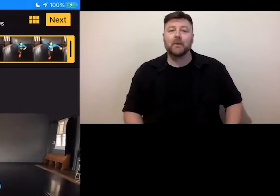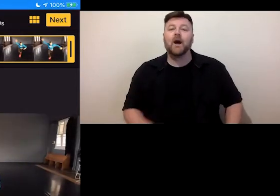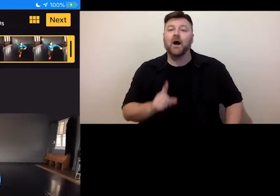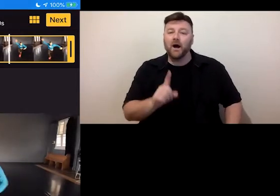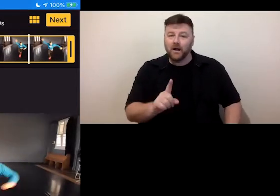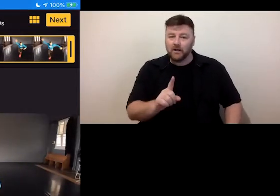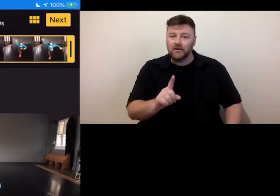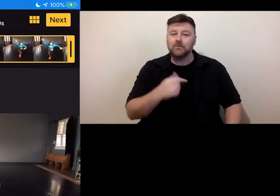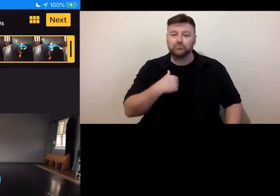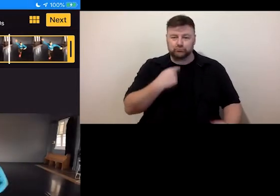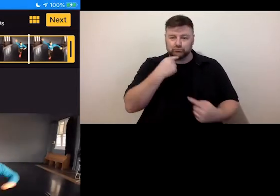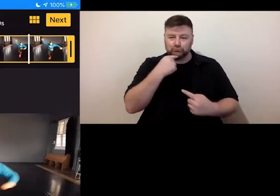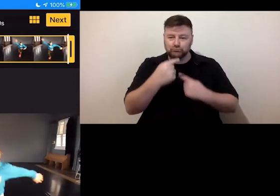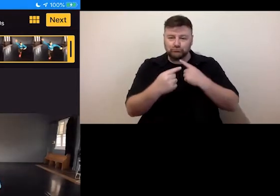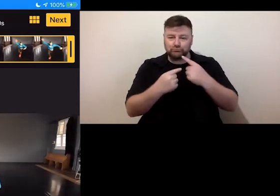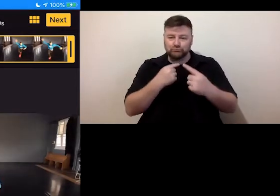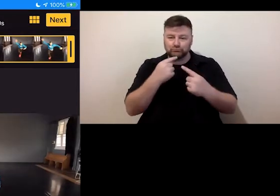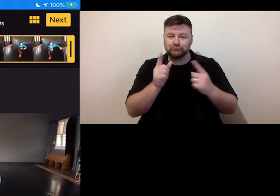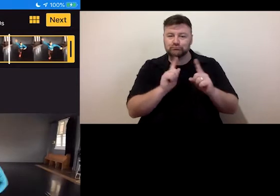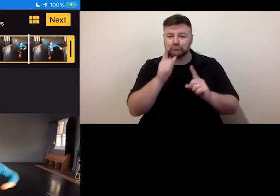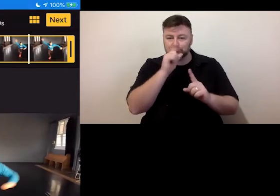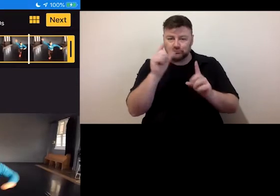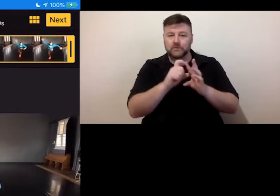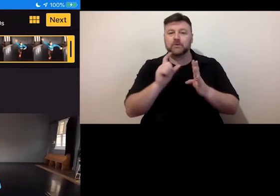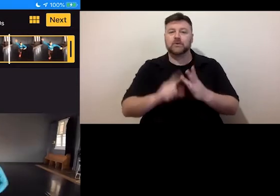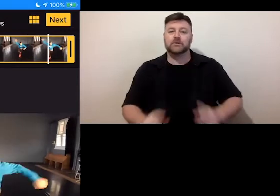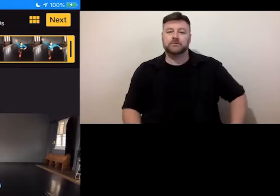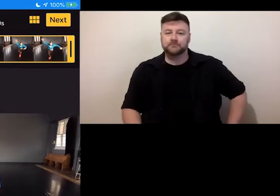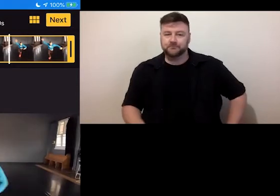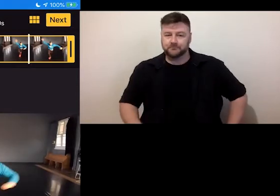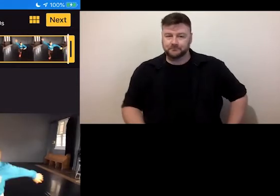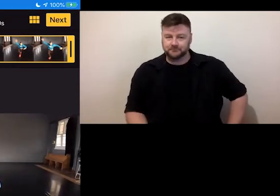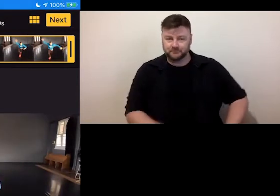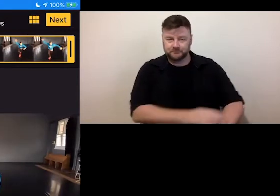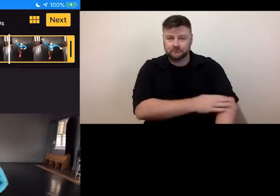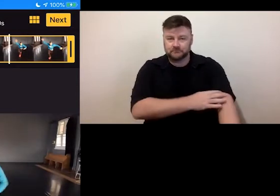walk through and see what we can do with it. The six boxes next to the